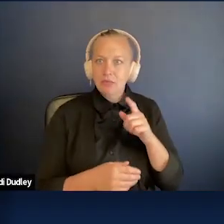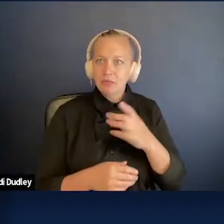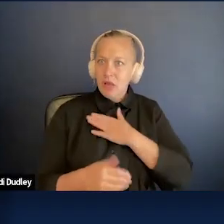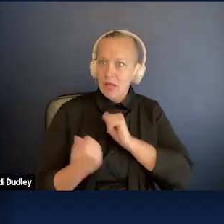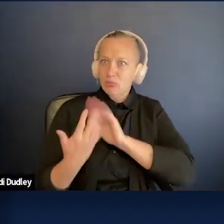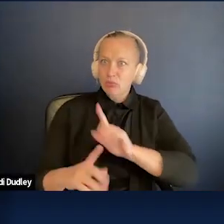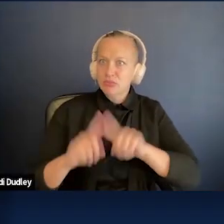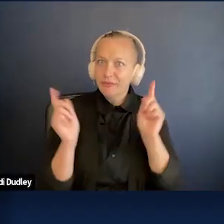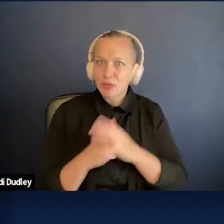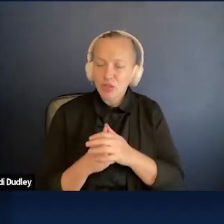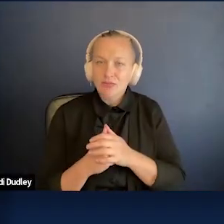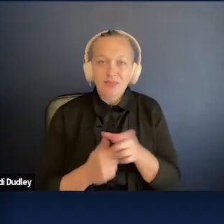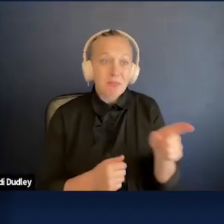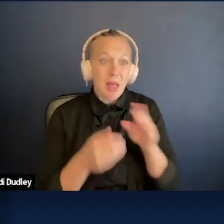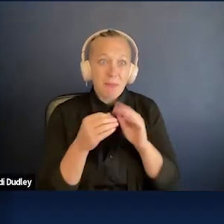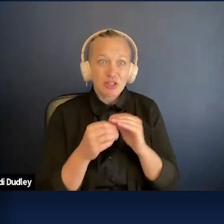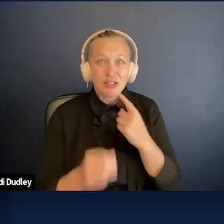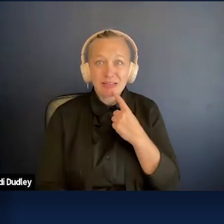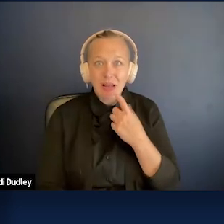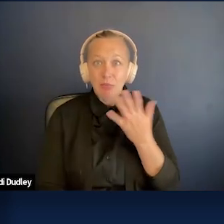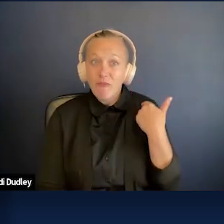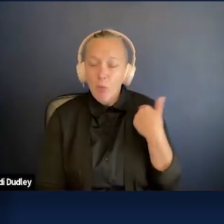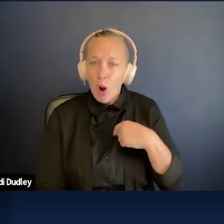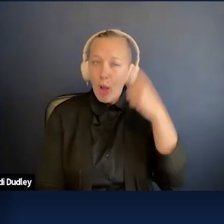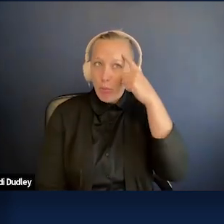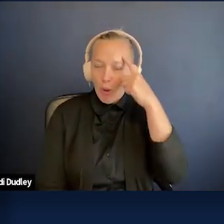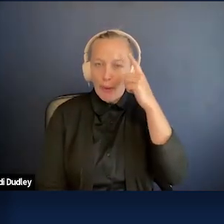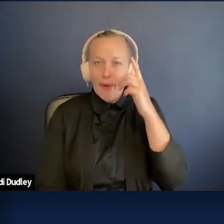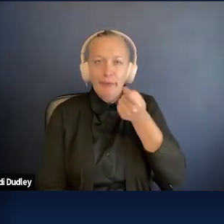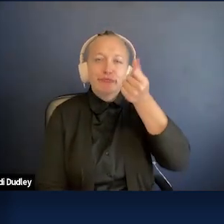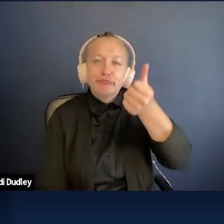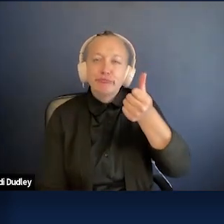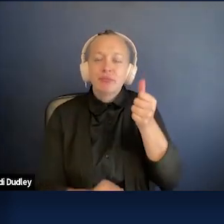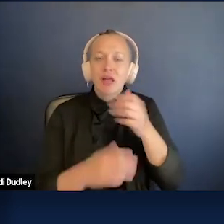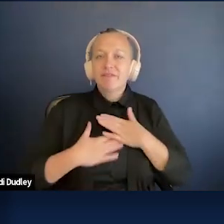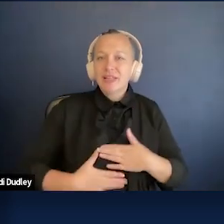Uh, saying that, you know, maybe they were a little limited initially in what they thought of as physical activity for people with disabilities.